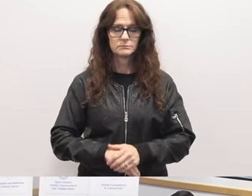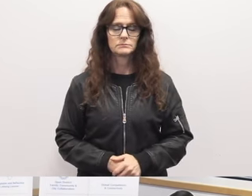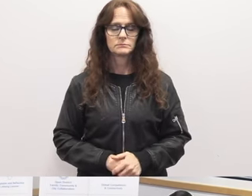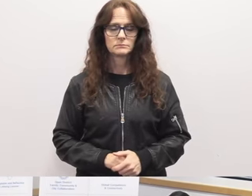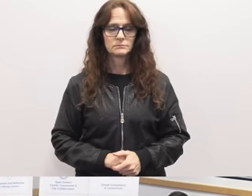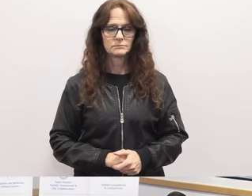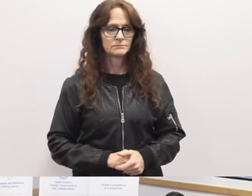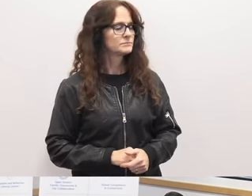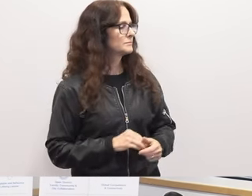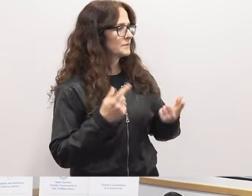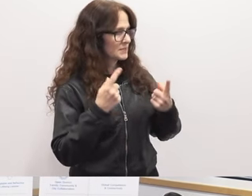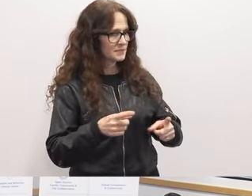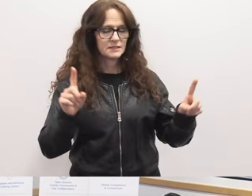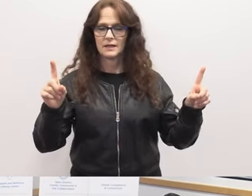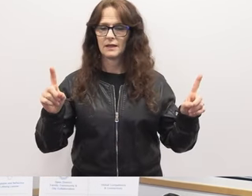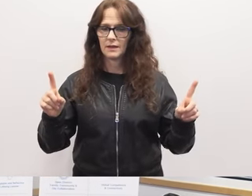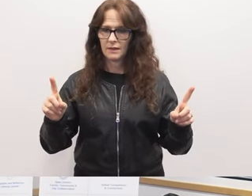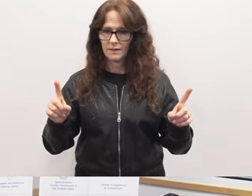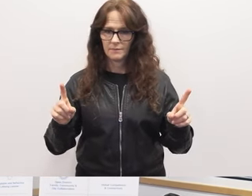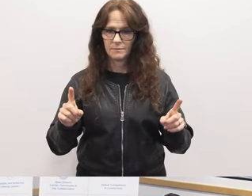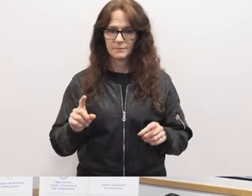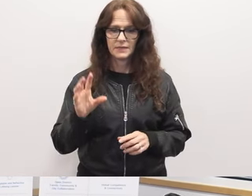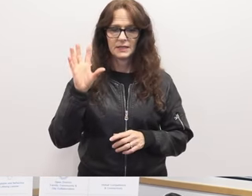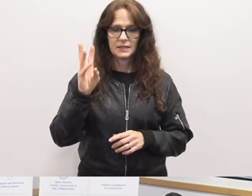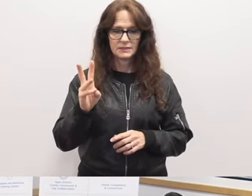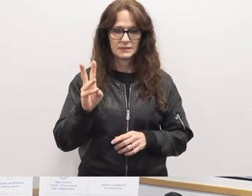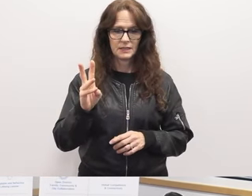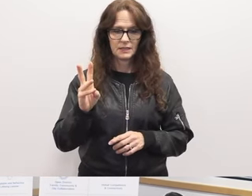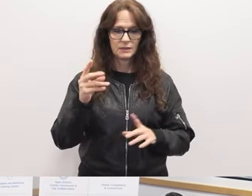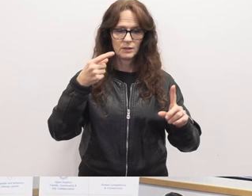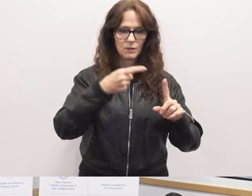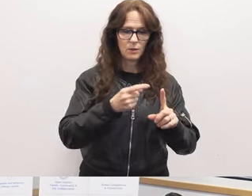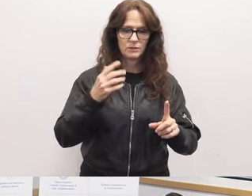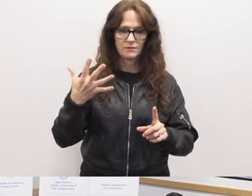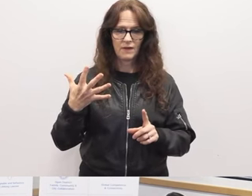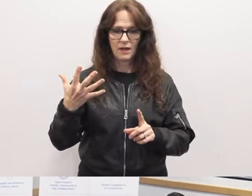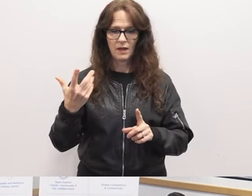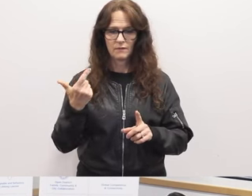You all have successfully said that you would like to have six goals and five guard rounds, so bravo to you.